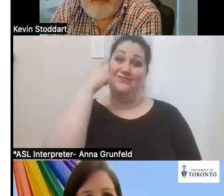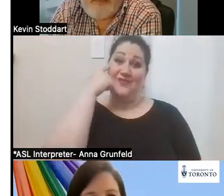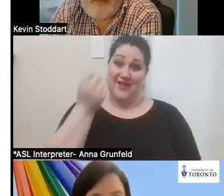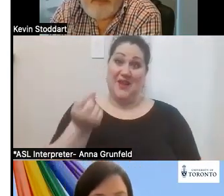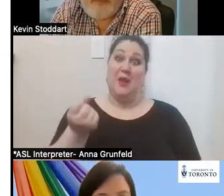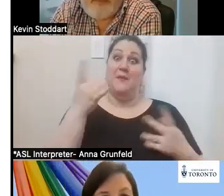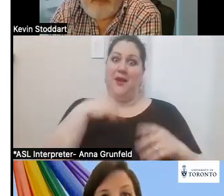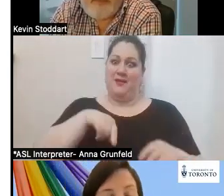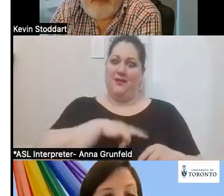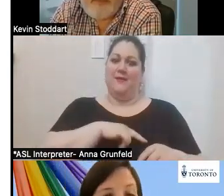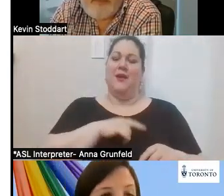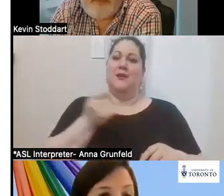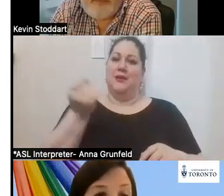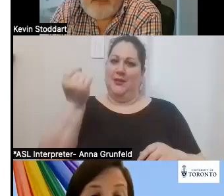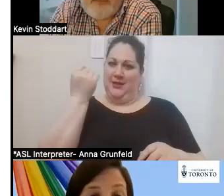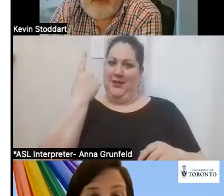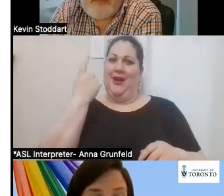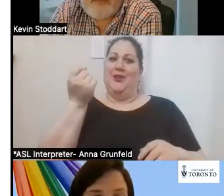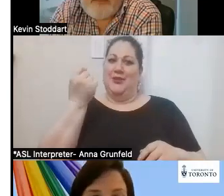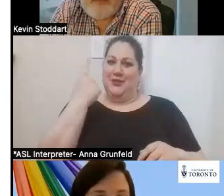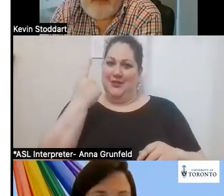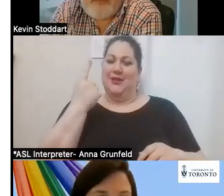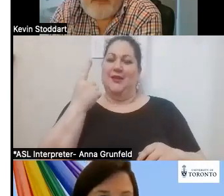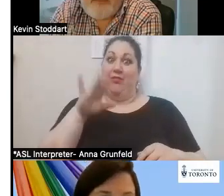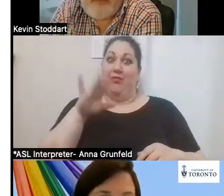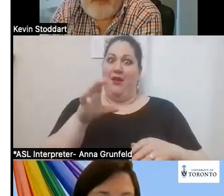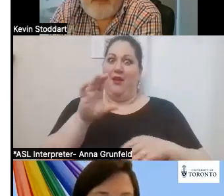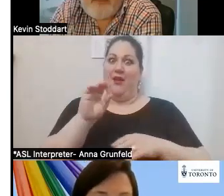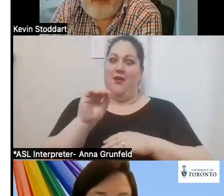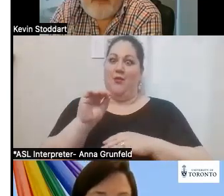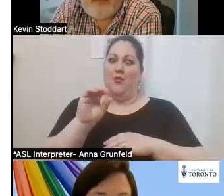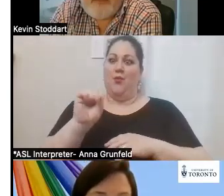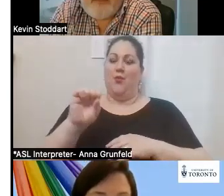for our students who otherwise would not be able to access those resources.